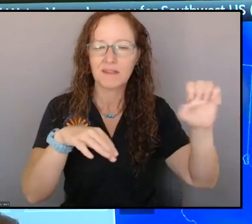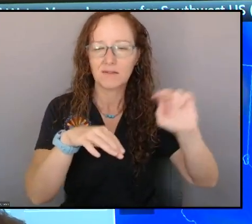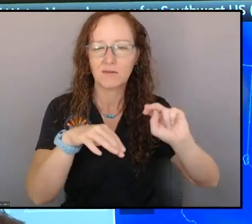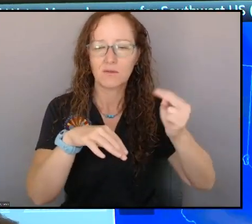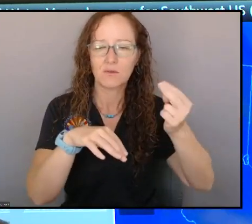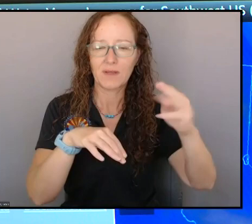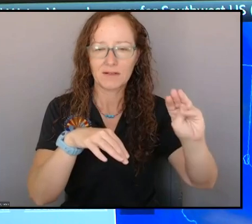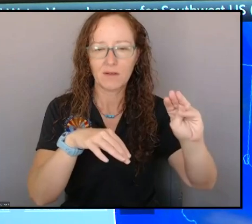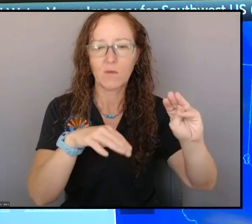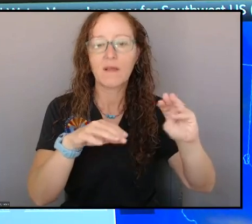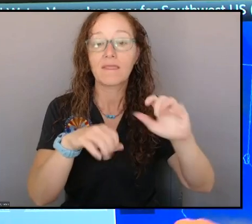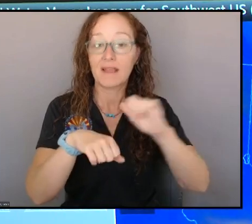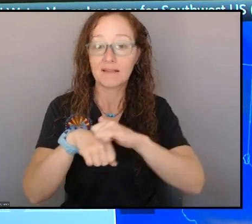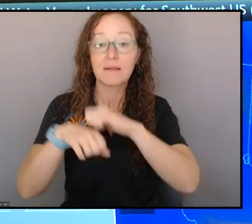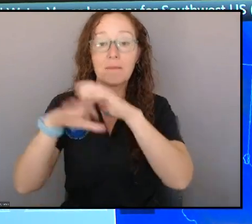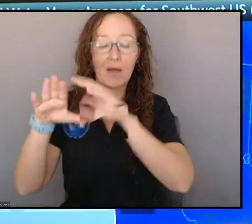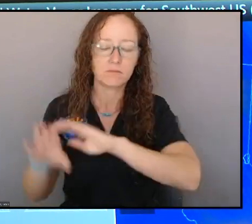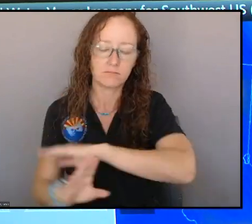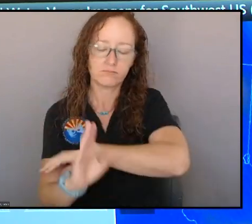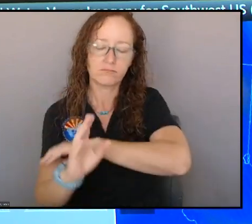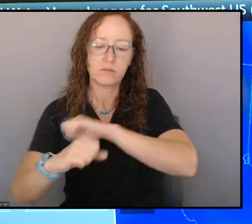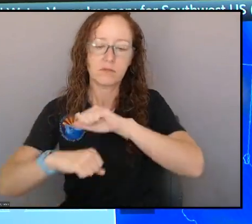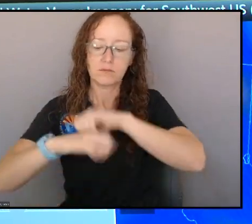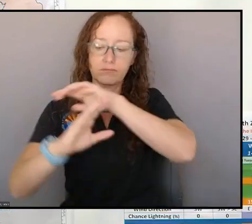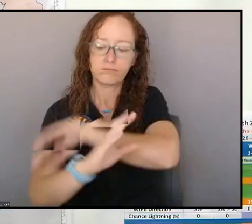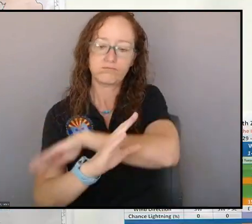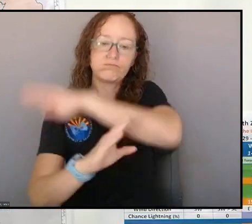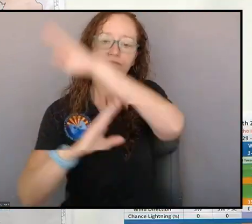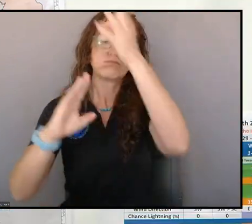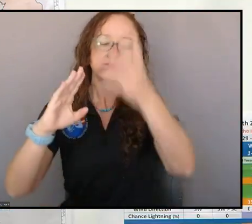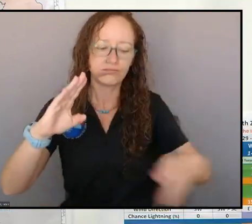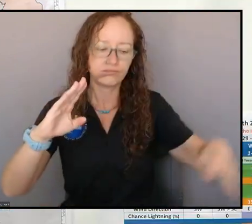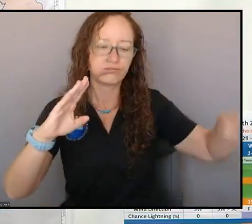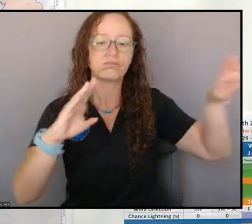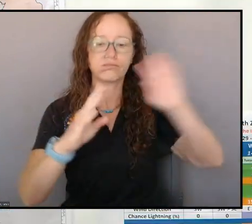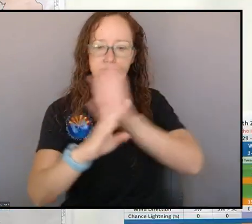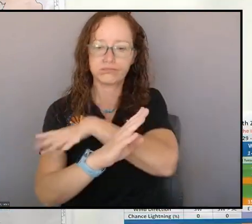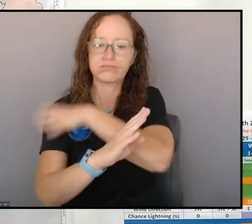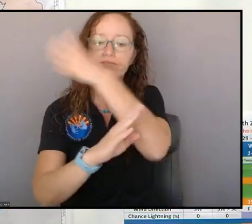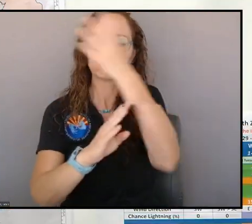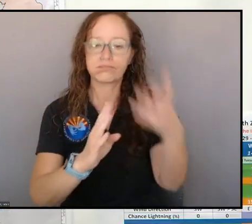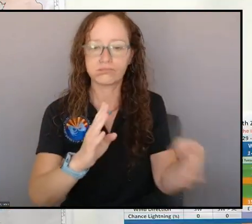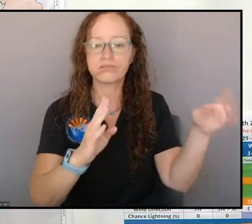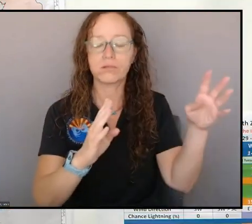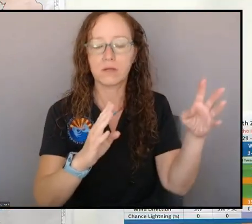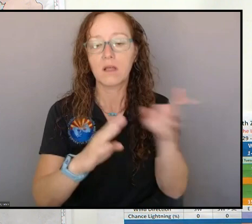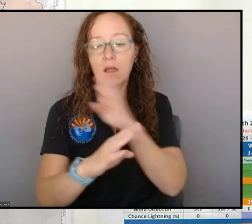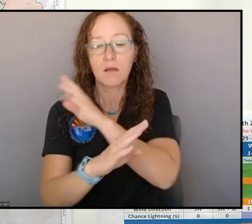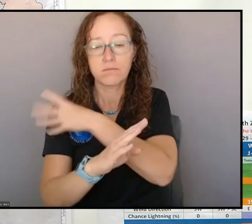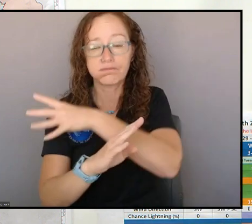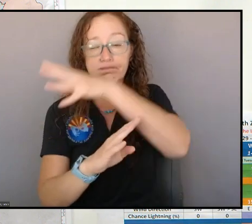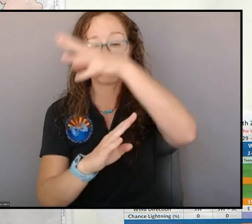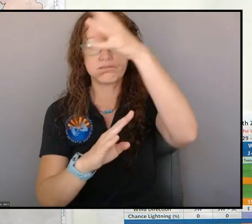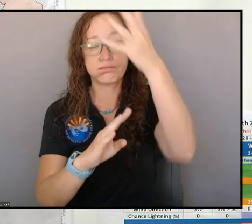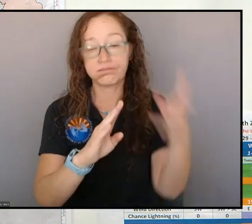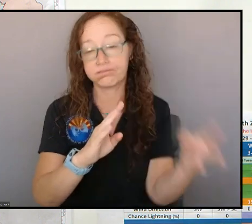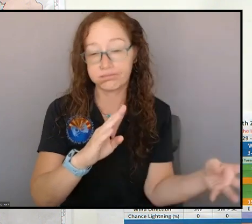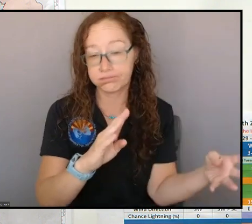kind of strong winds that oscillate up and down as they cross over mountain ranges. So visible really well on